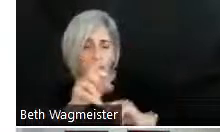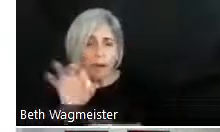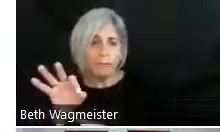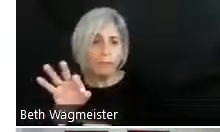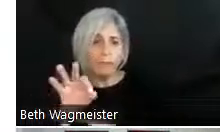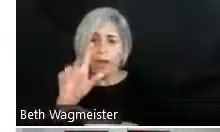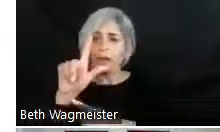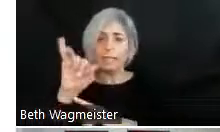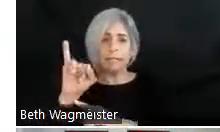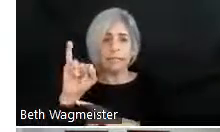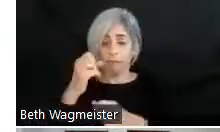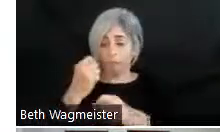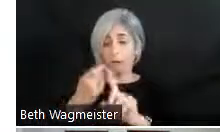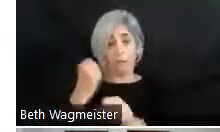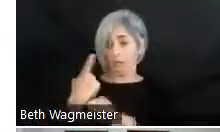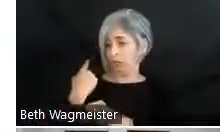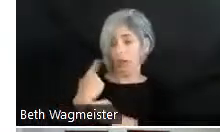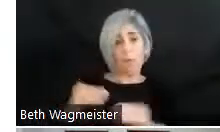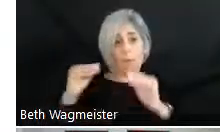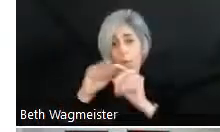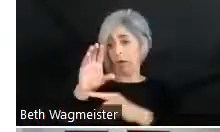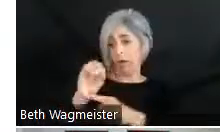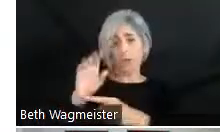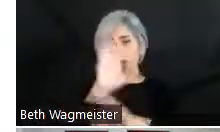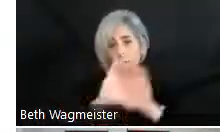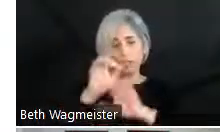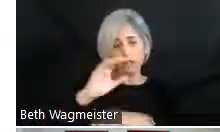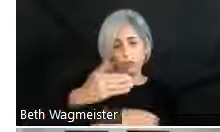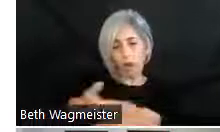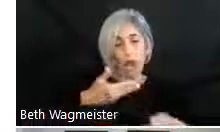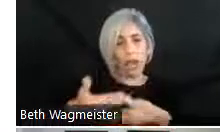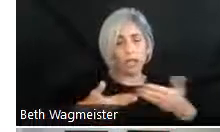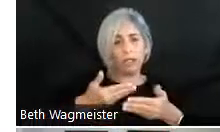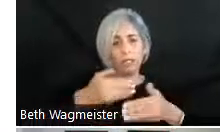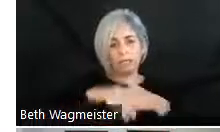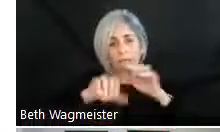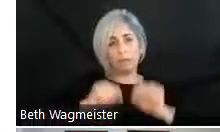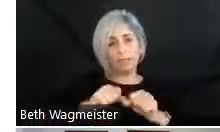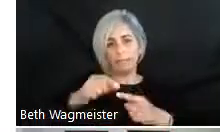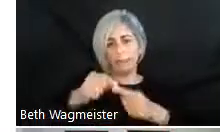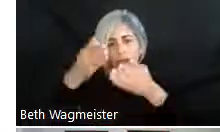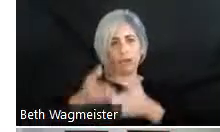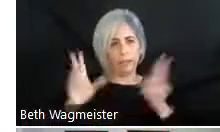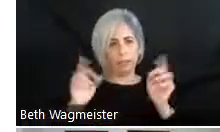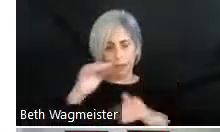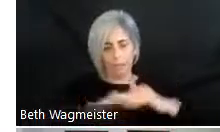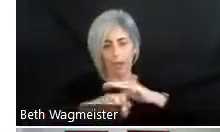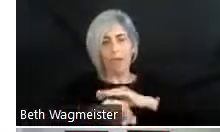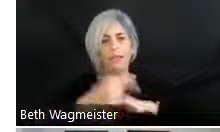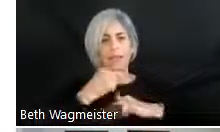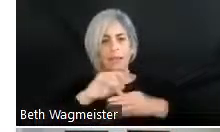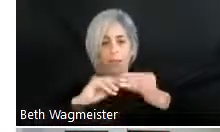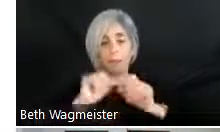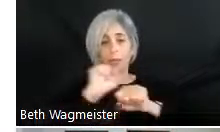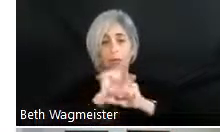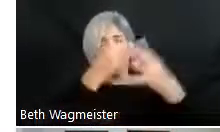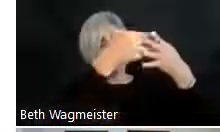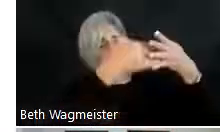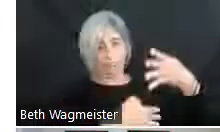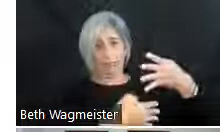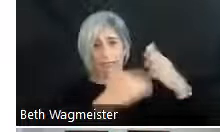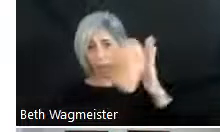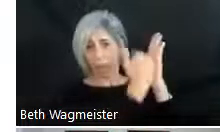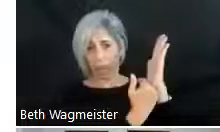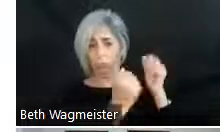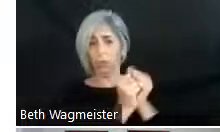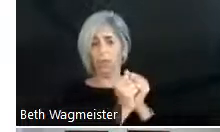of last year. It says more companies are looking to hire accessibility specialists. In bold I put below, the number of job listing with accessibility in the title grew